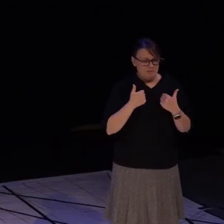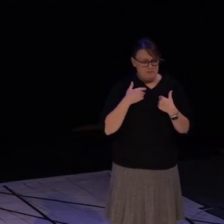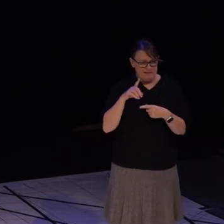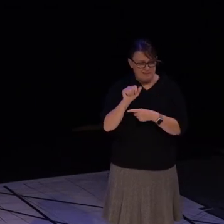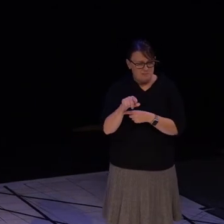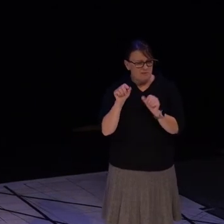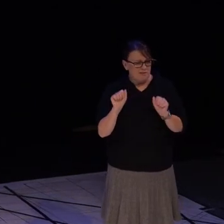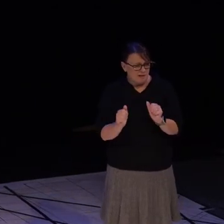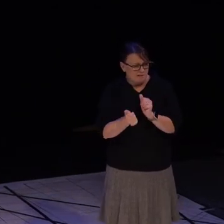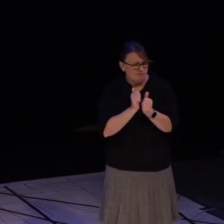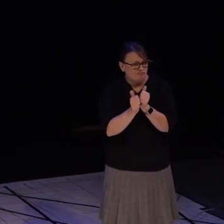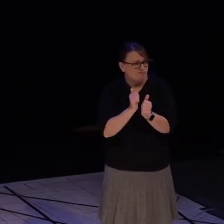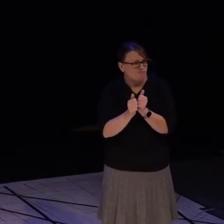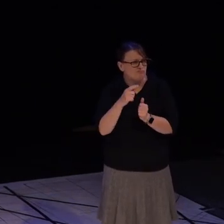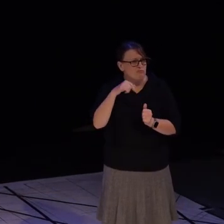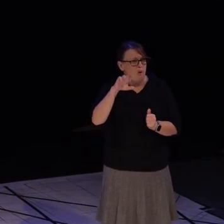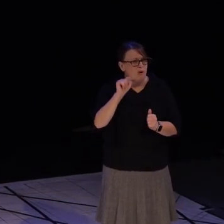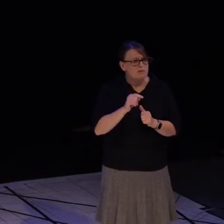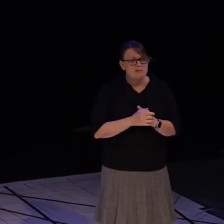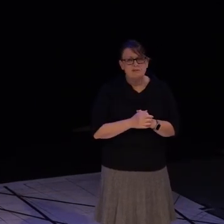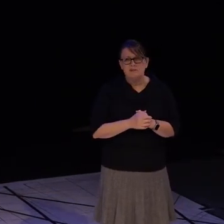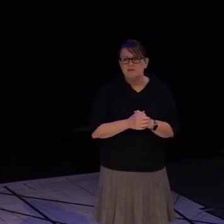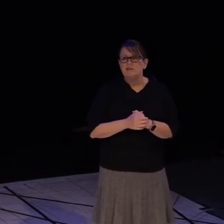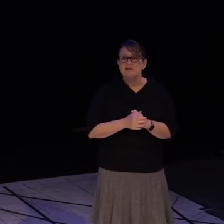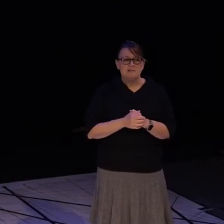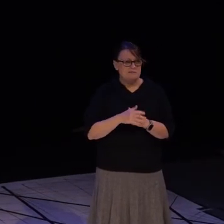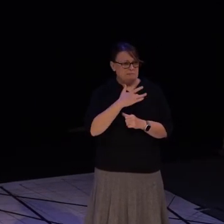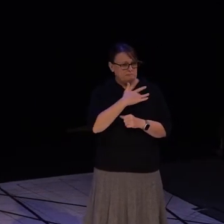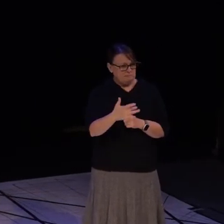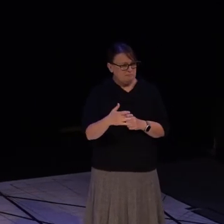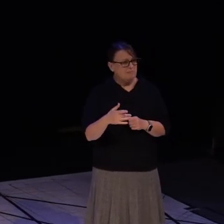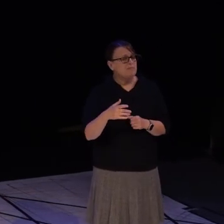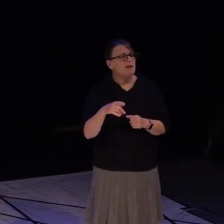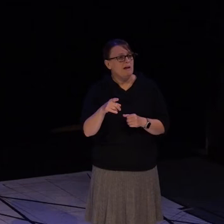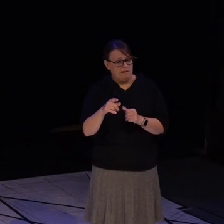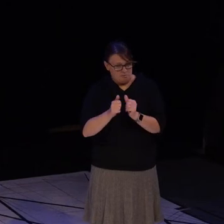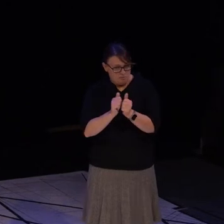have been proven to have higher social skills, more confidence.